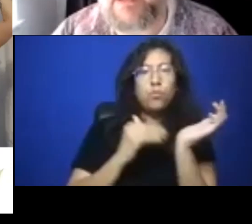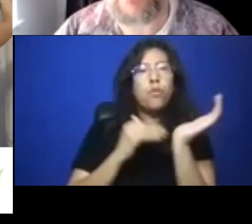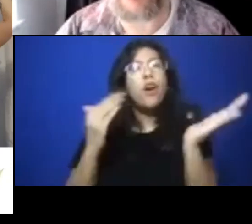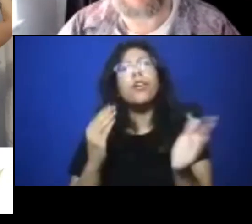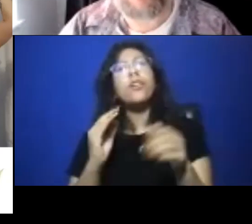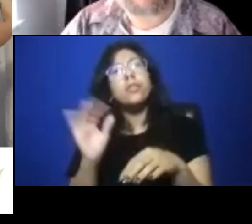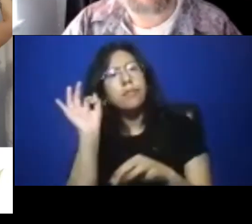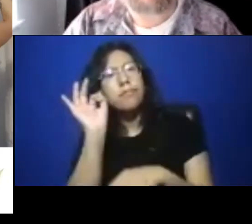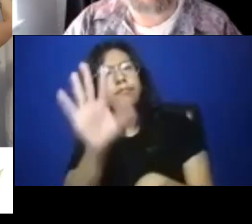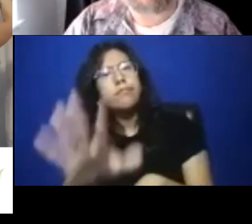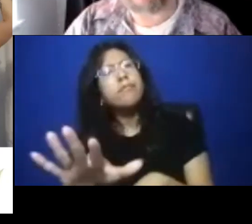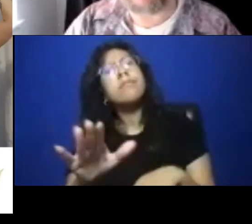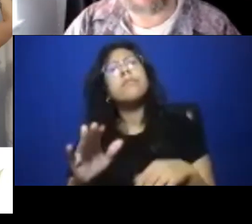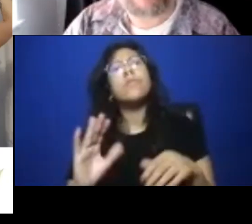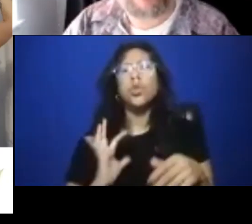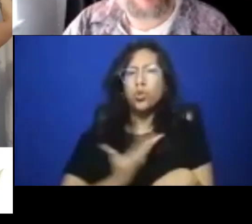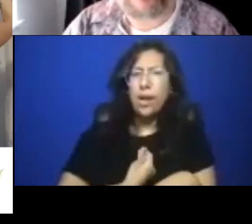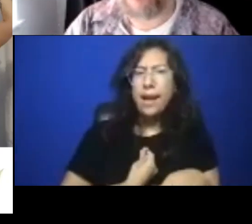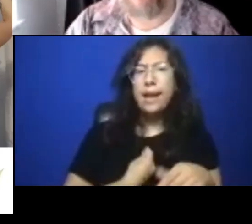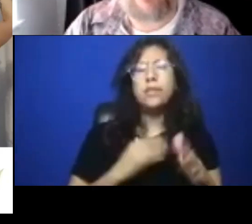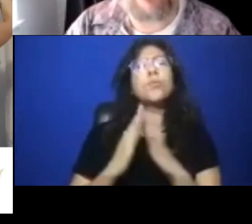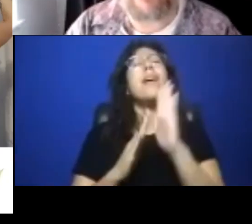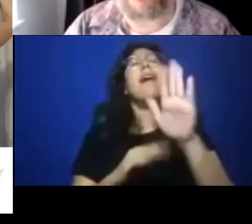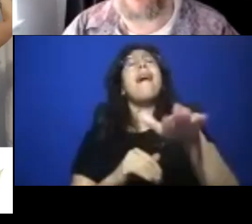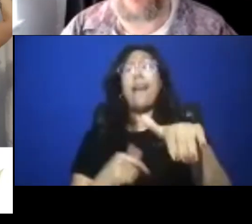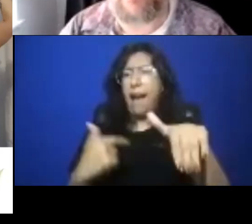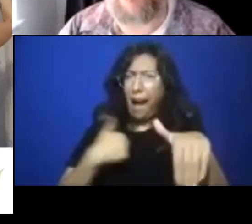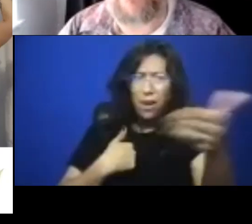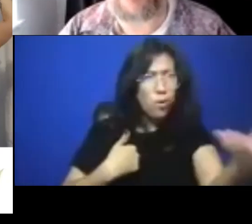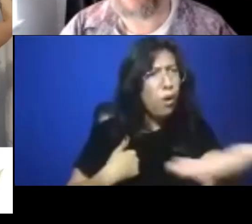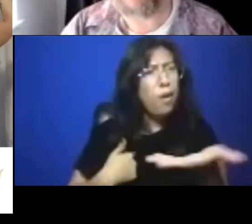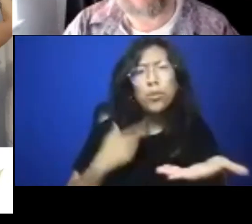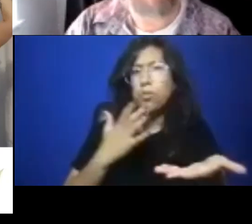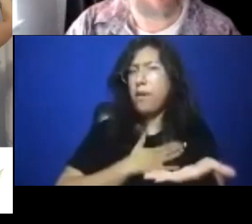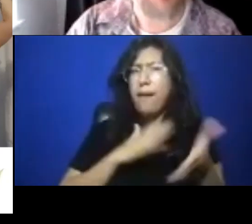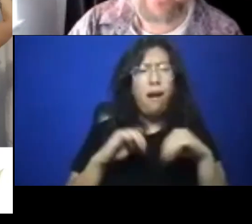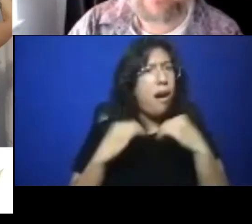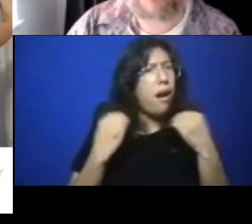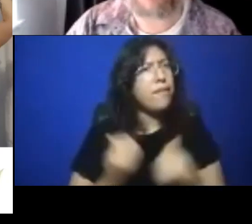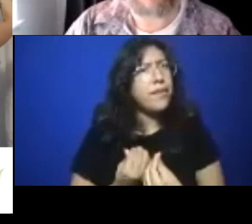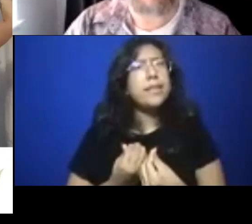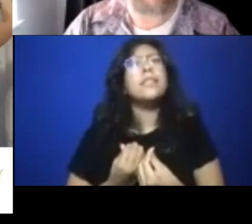to trans communities that say hey, I welcome you in my office. I've been trained.